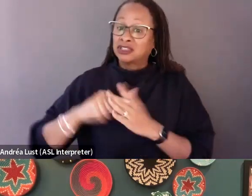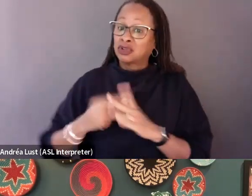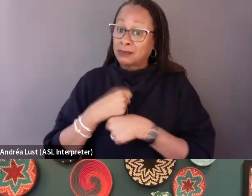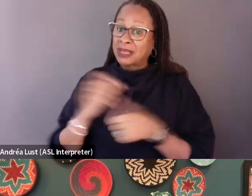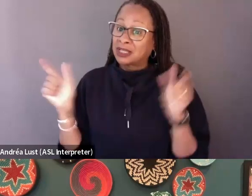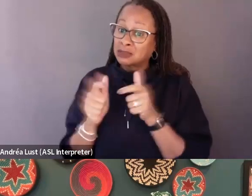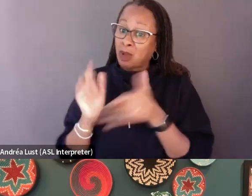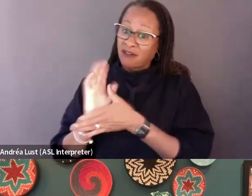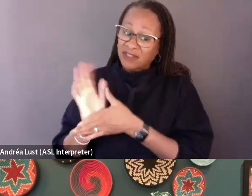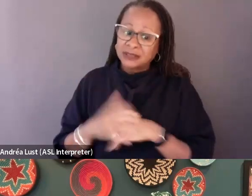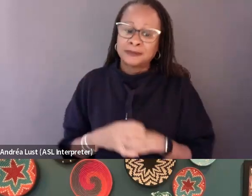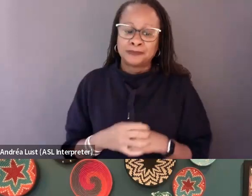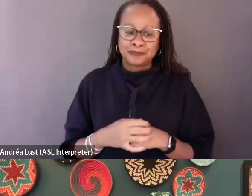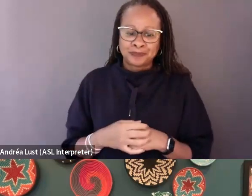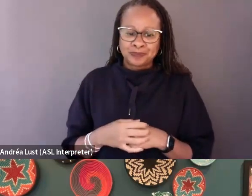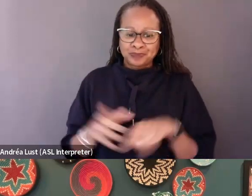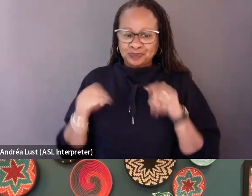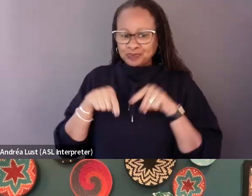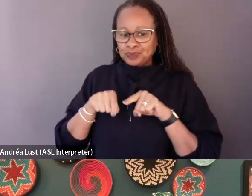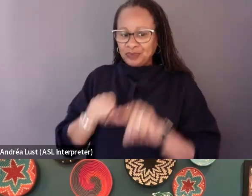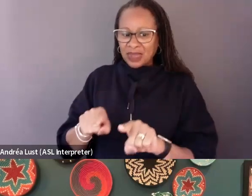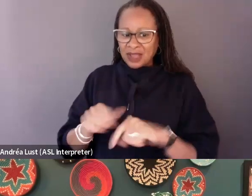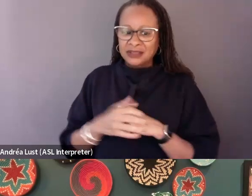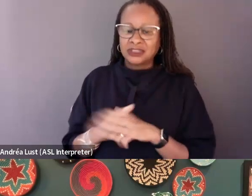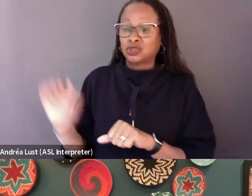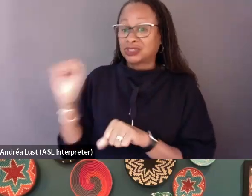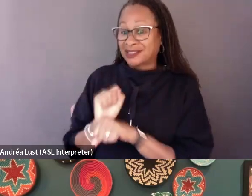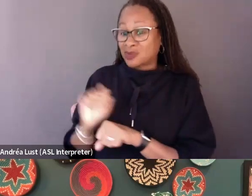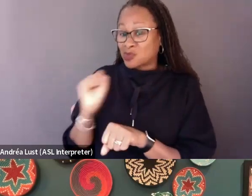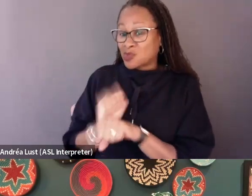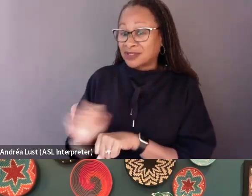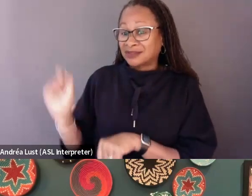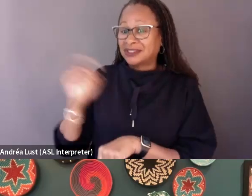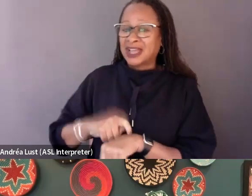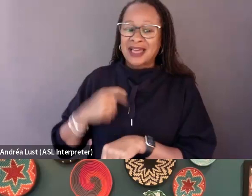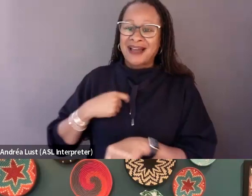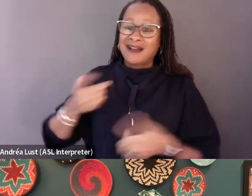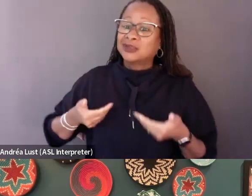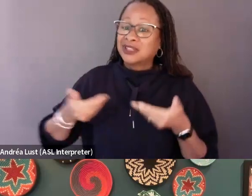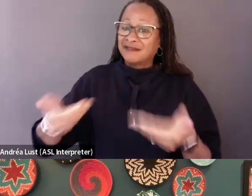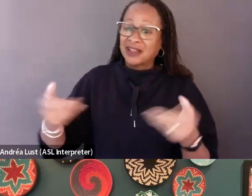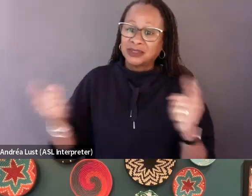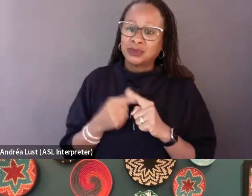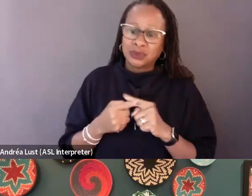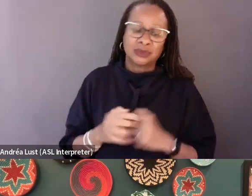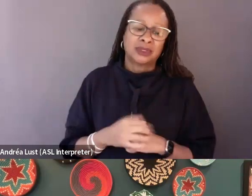It was during this work that I was doing with them that I was invited to the home of one of the women